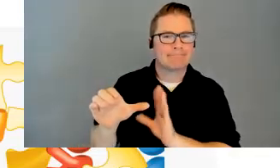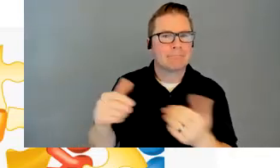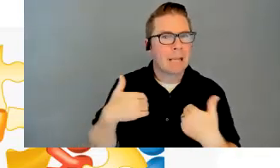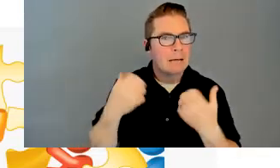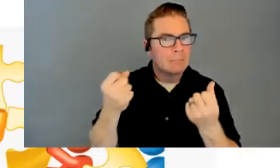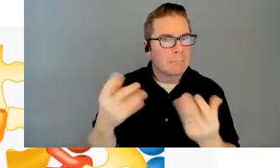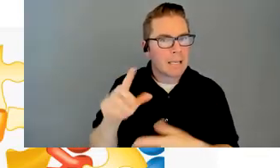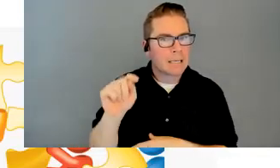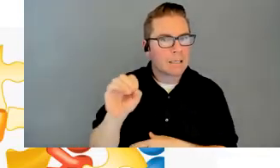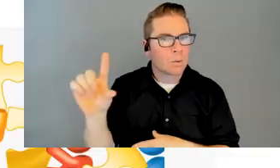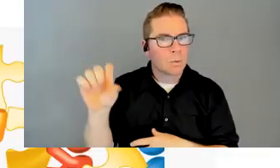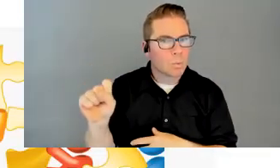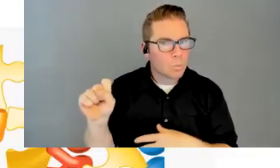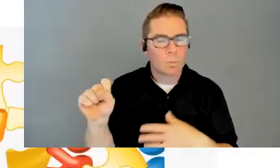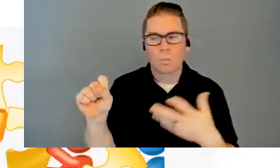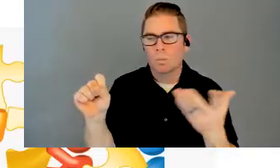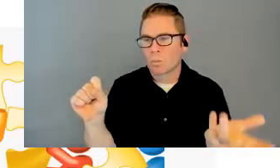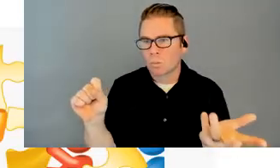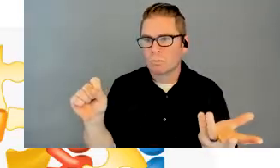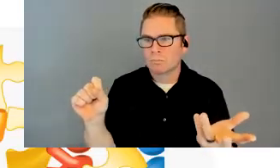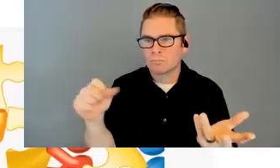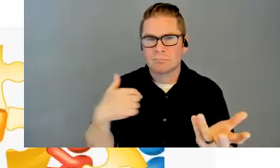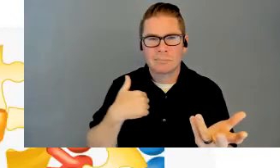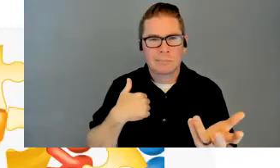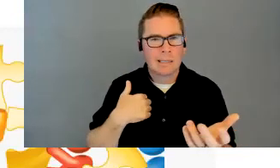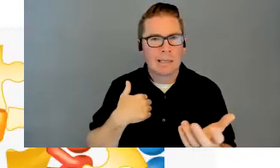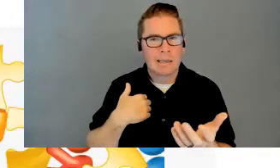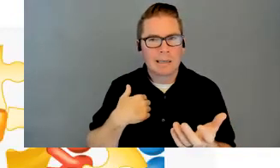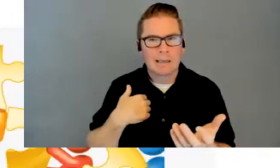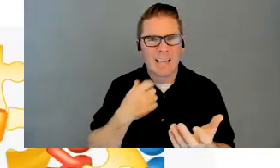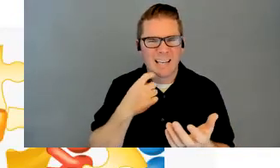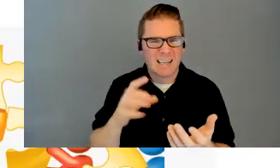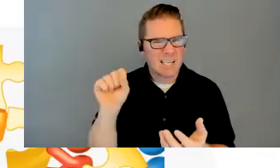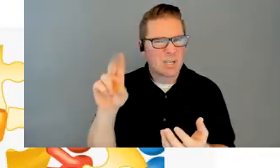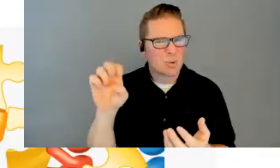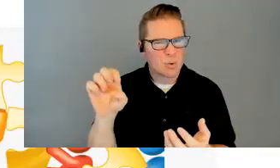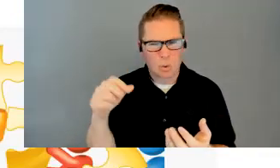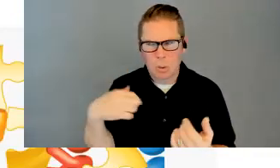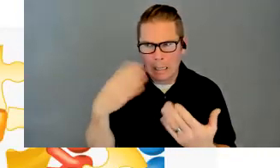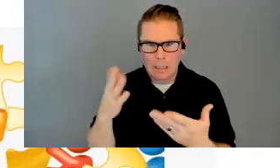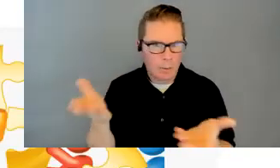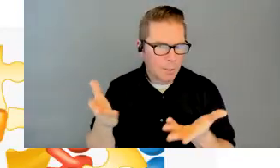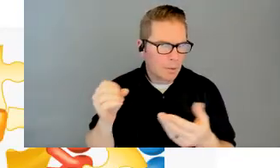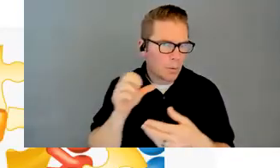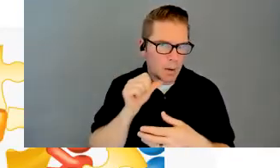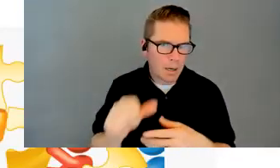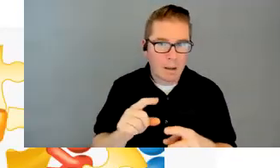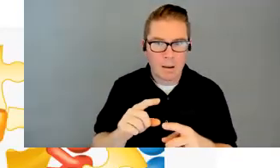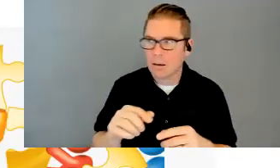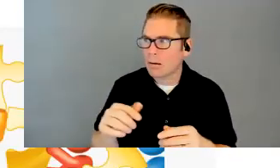That is, I keep talking about Sue up to see if she's here but if not, message her. Let's just like flood her email box.